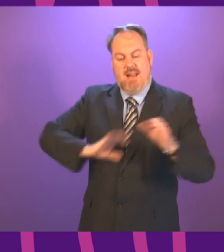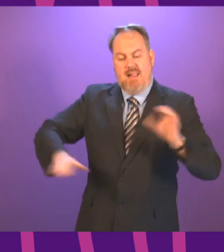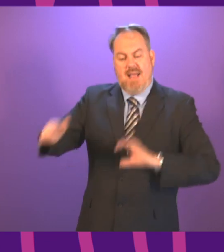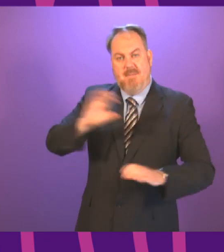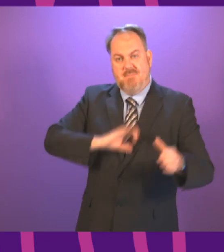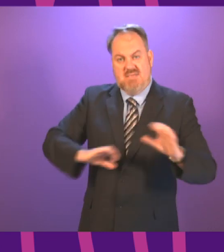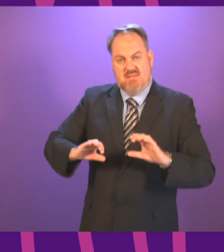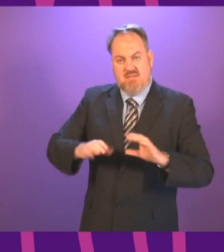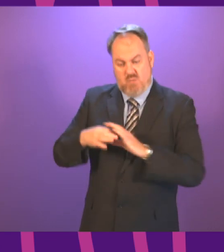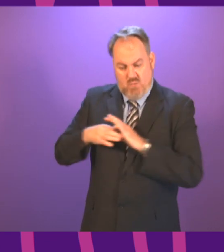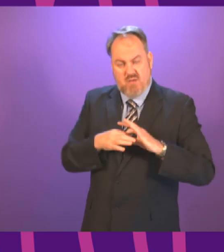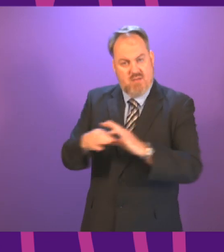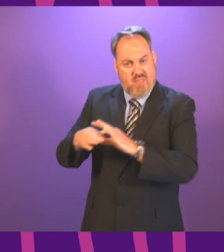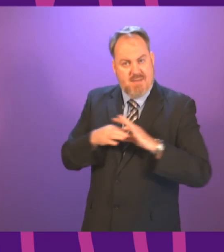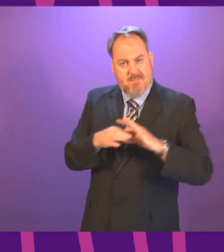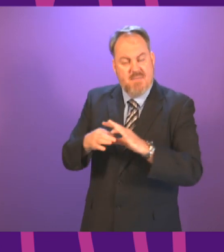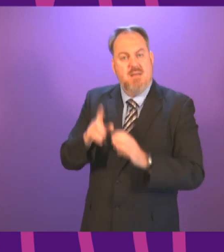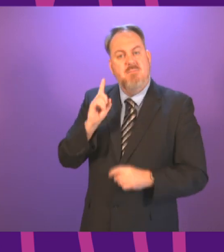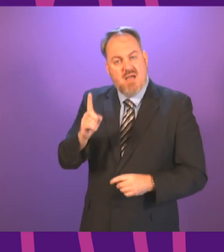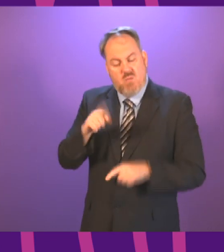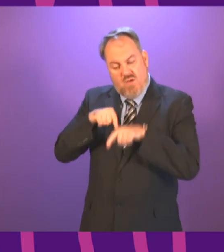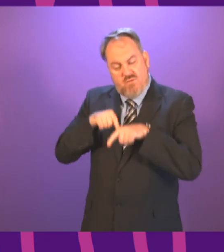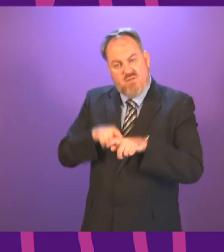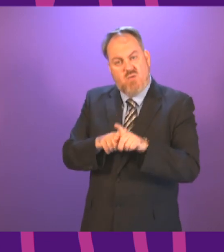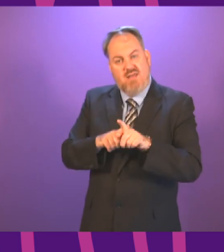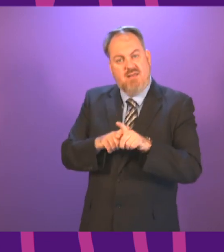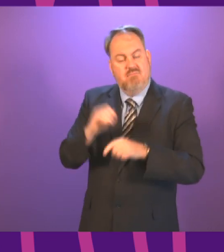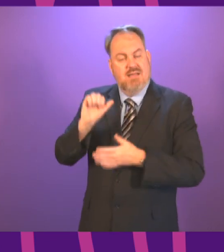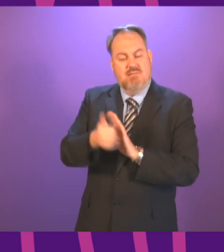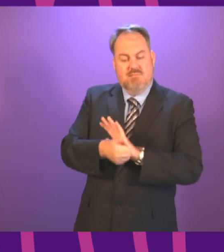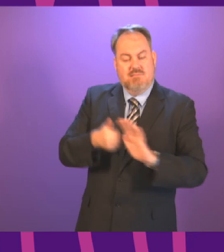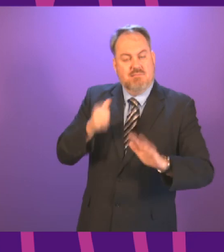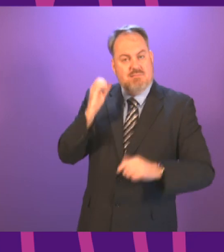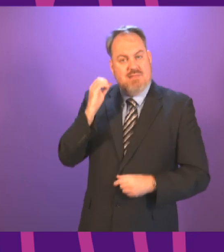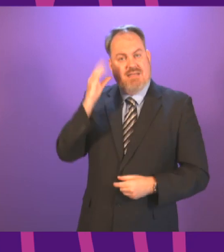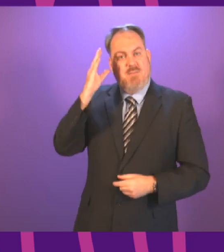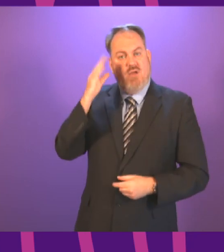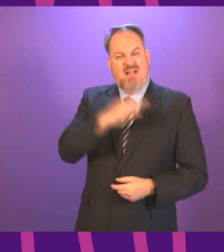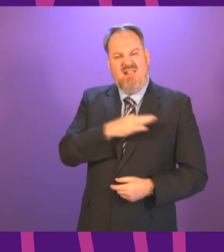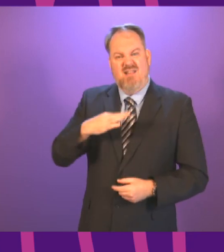must base our decisions about use of capacity on clinical advice and prioritisation.